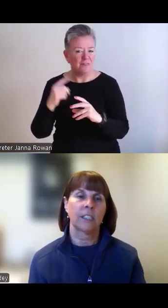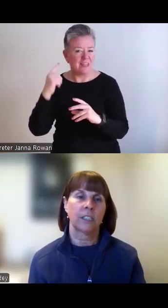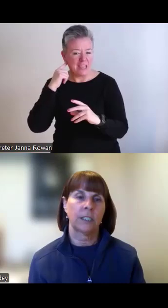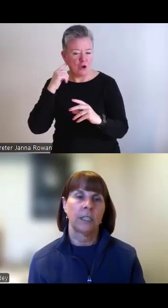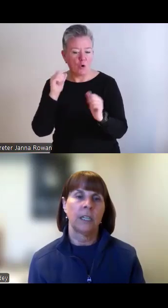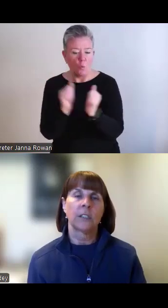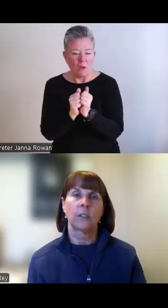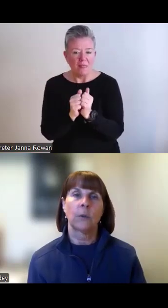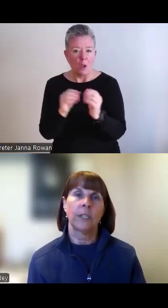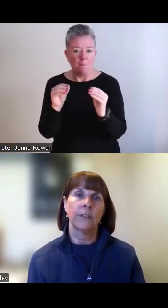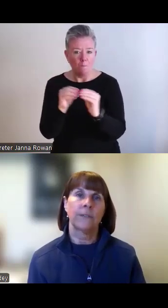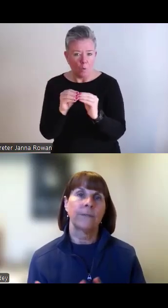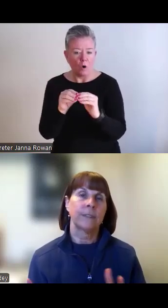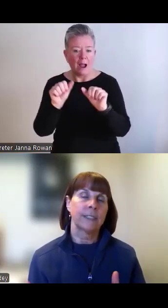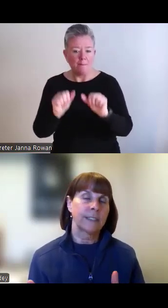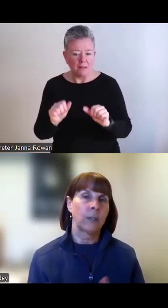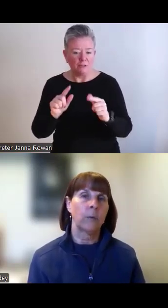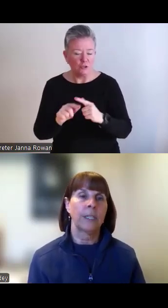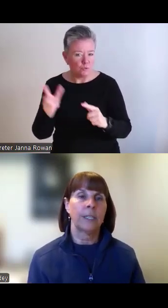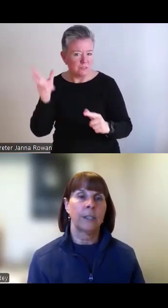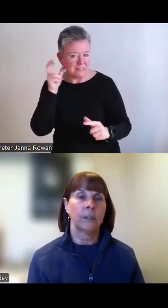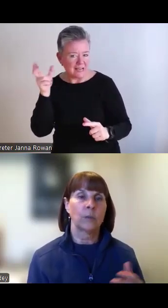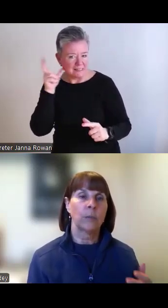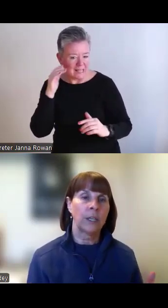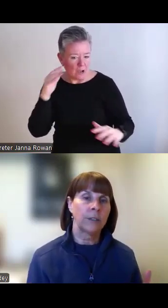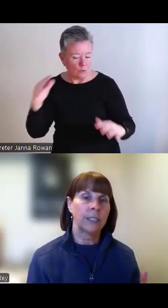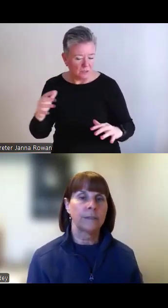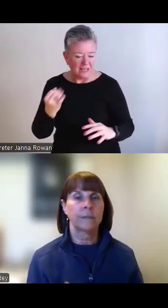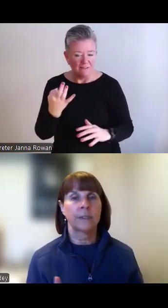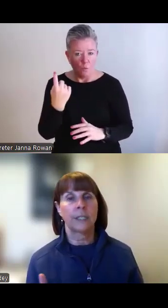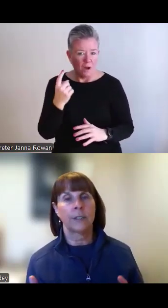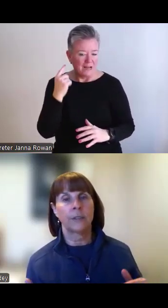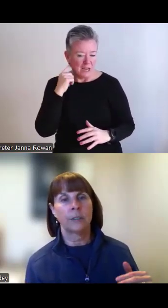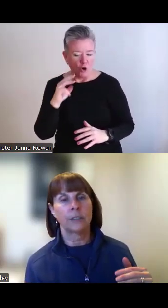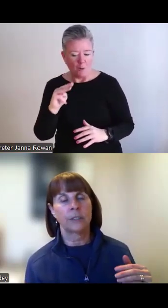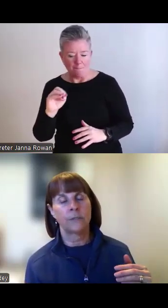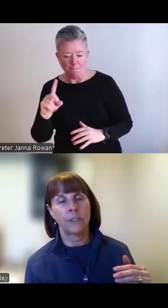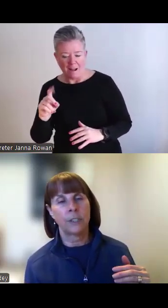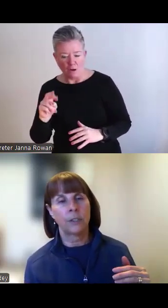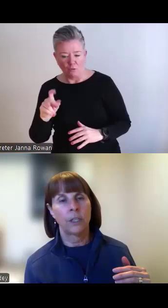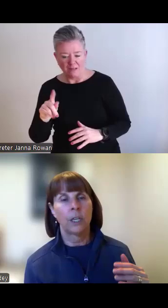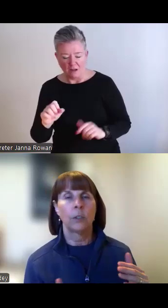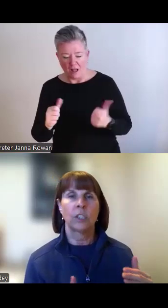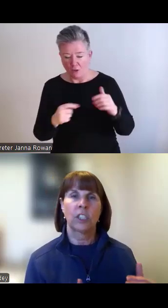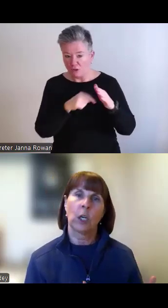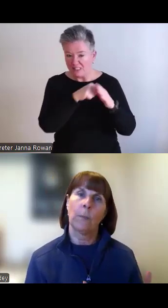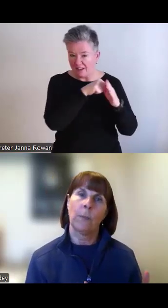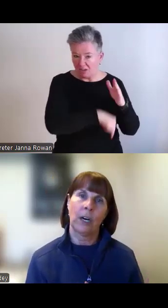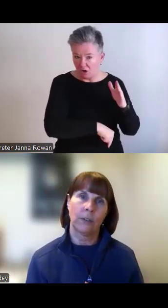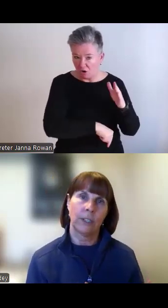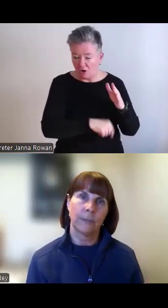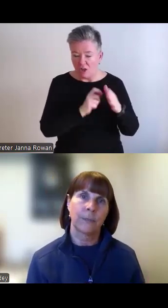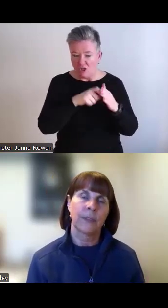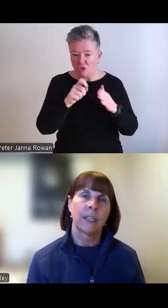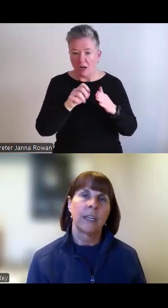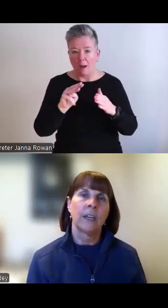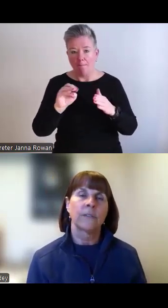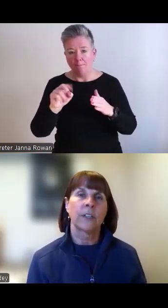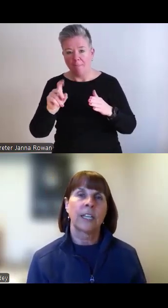detection. So if let's say one ear is moderate, the other ear is severe, you would check moderate.